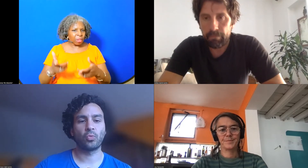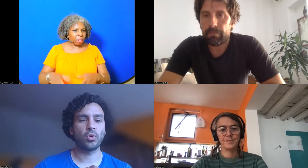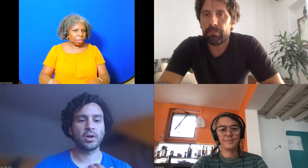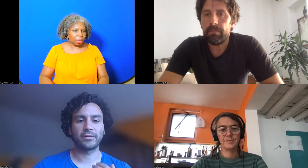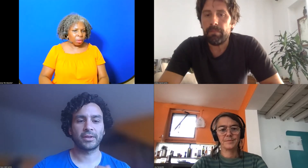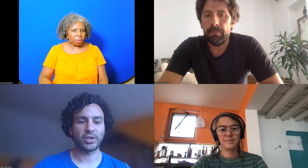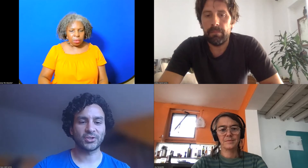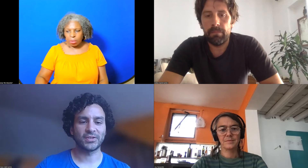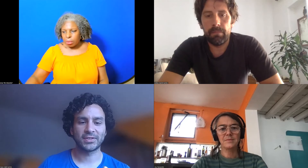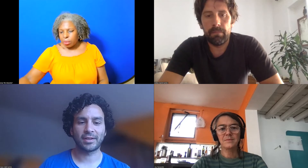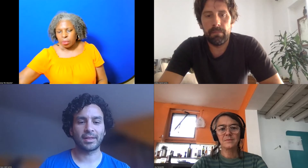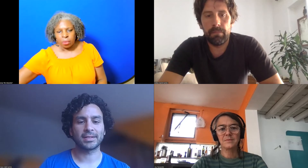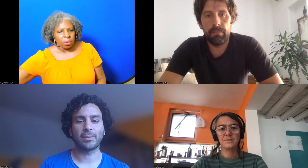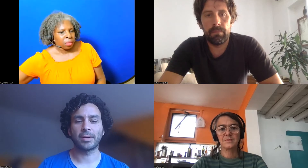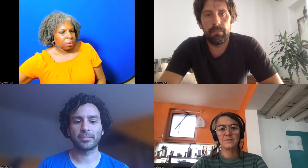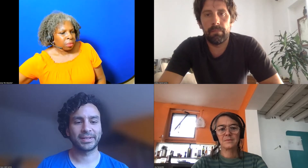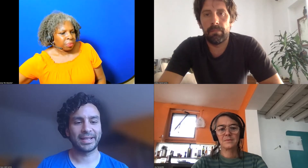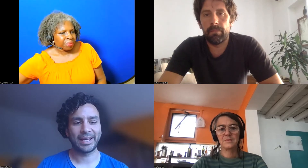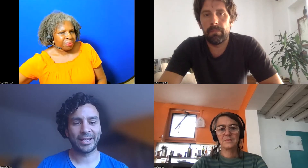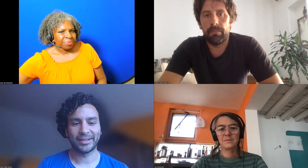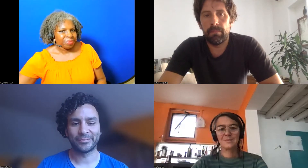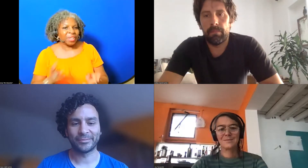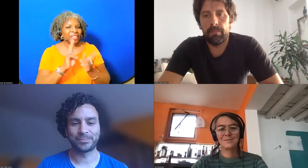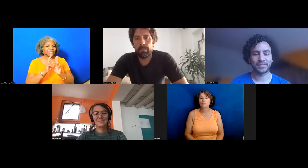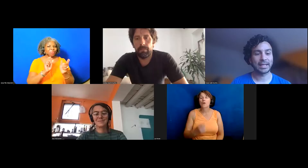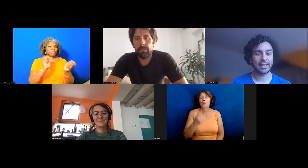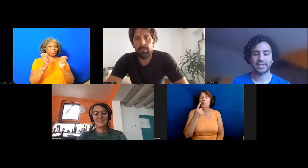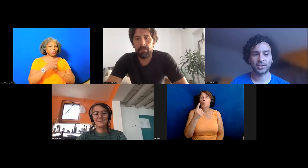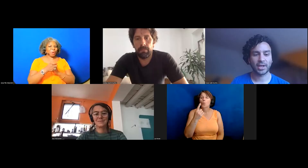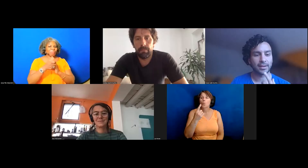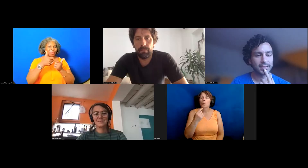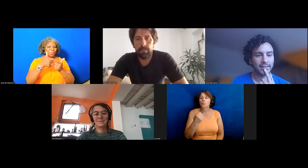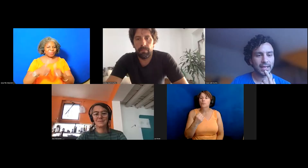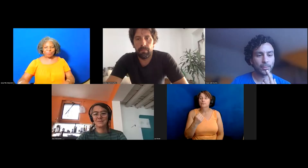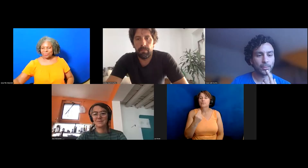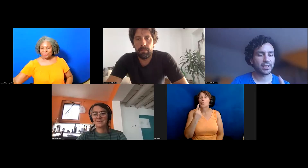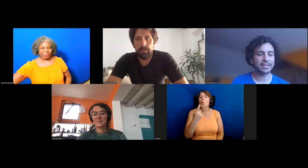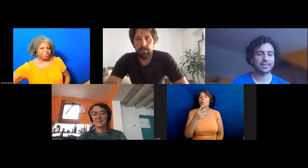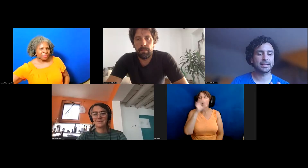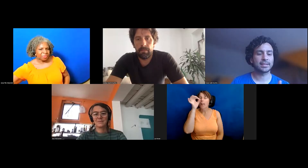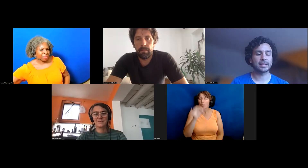One of the questions that's come up, and actually the chat, which I think is slightly